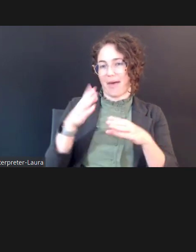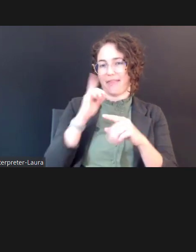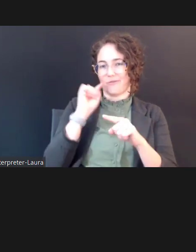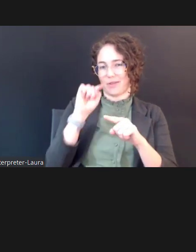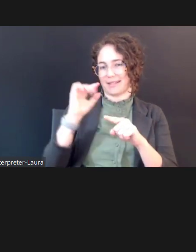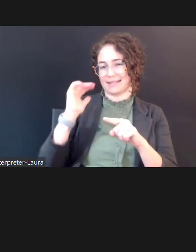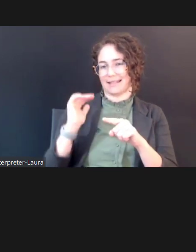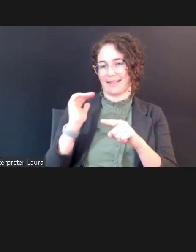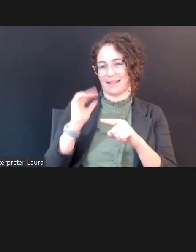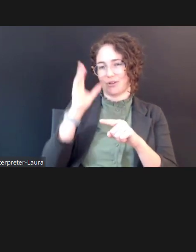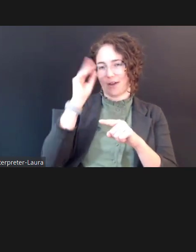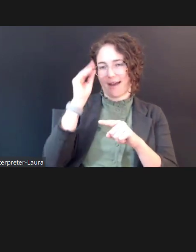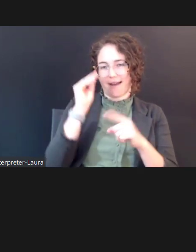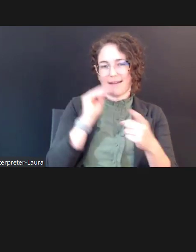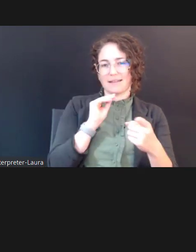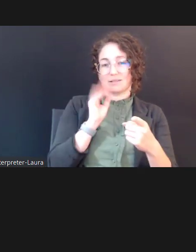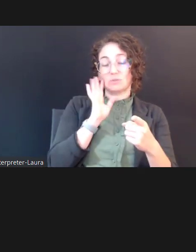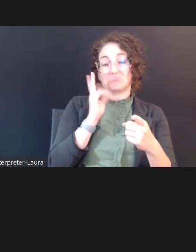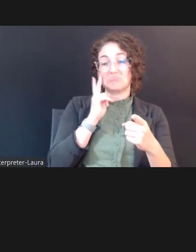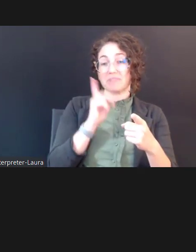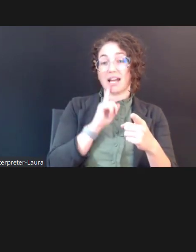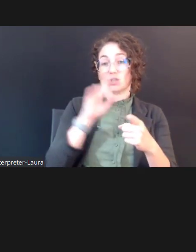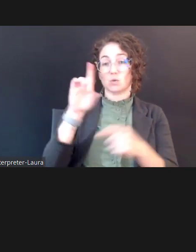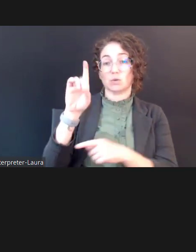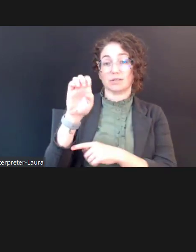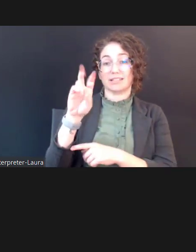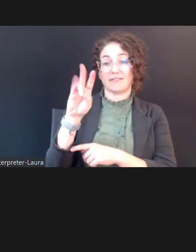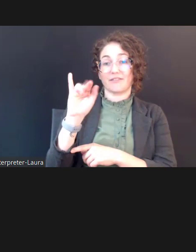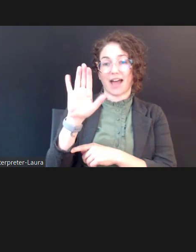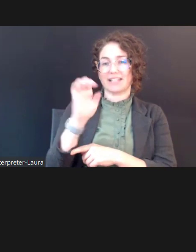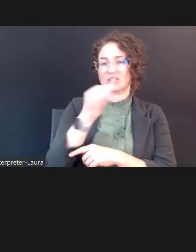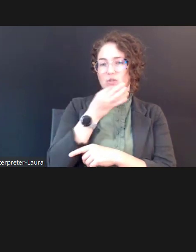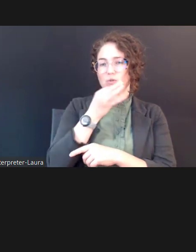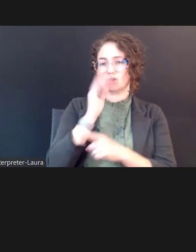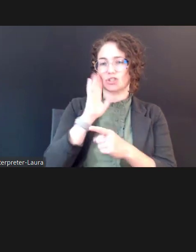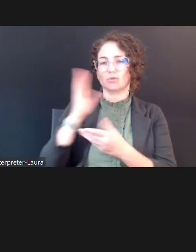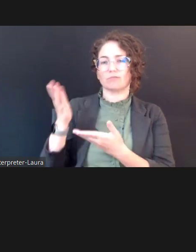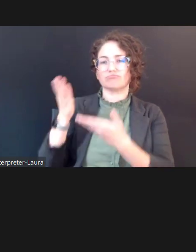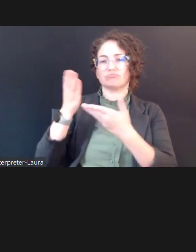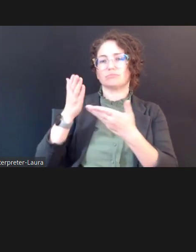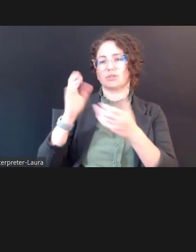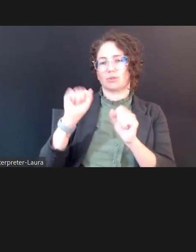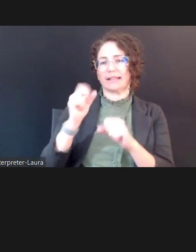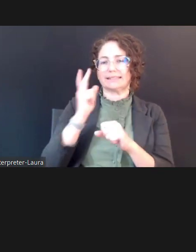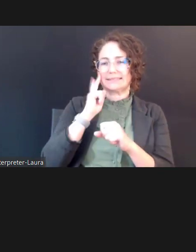She will raise it up and you will get a sense, but this gives you a